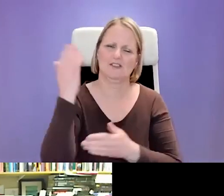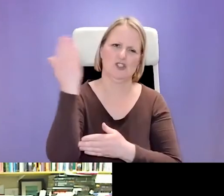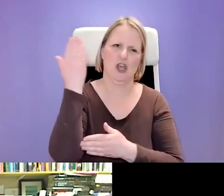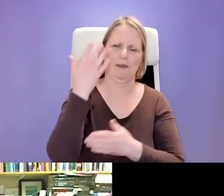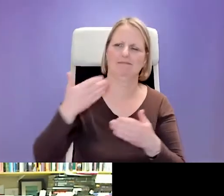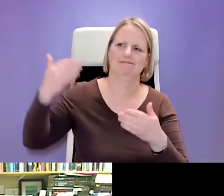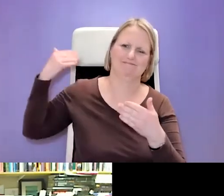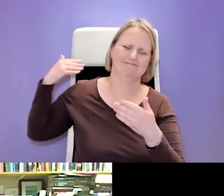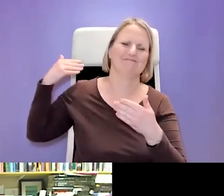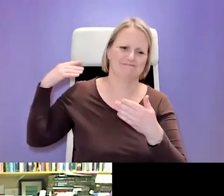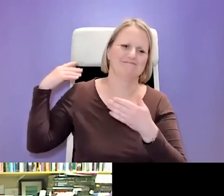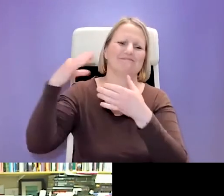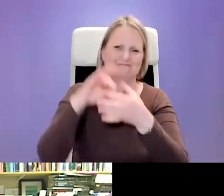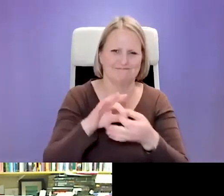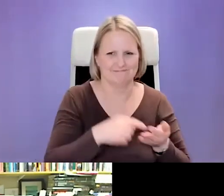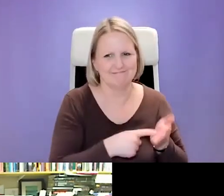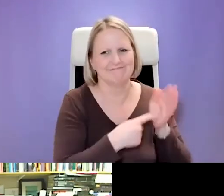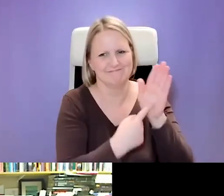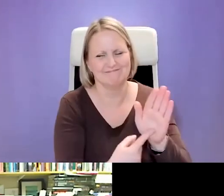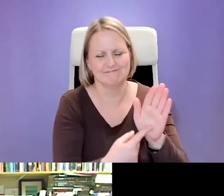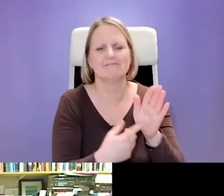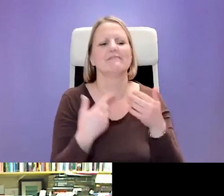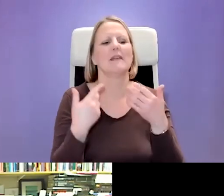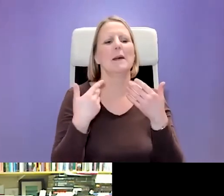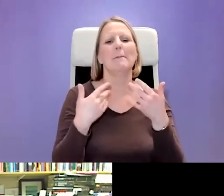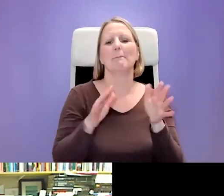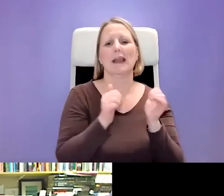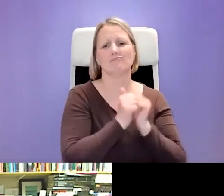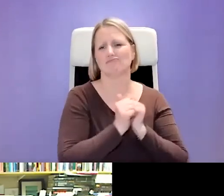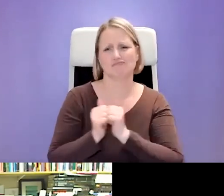There's a, there's a consensus that's emerged in